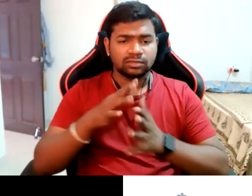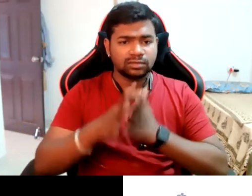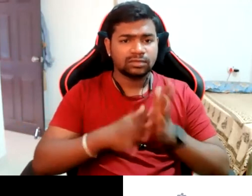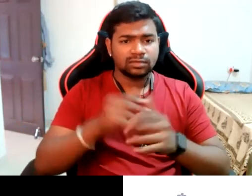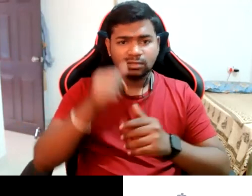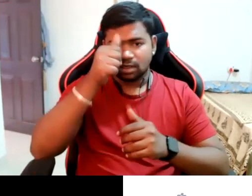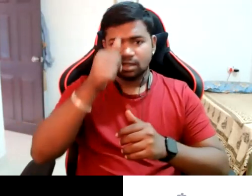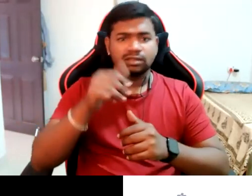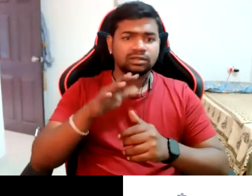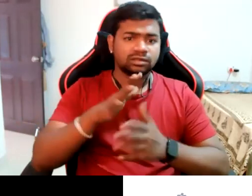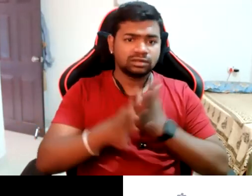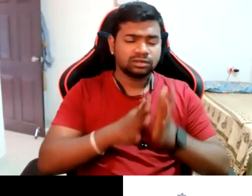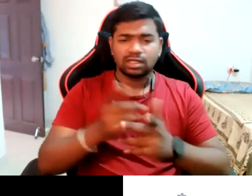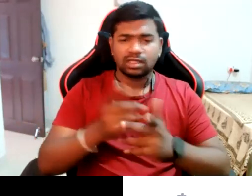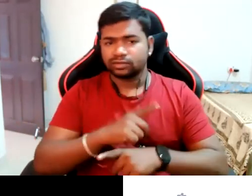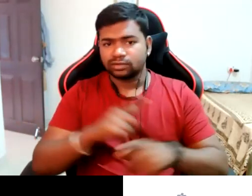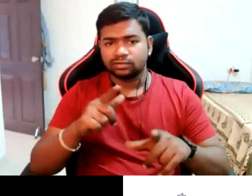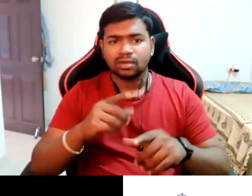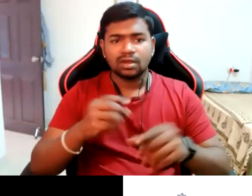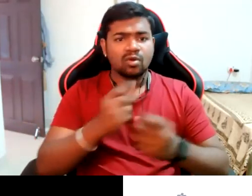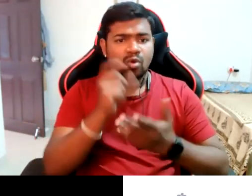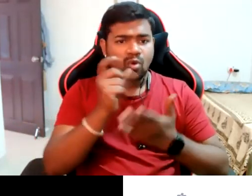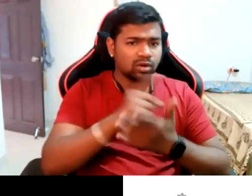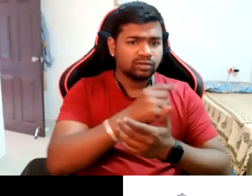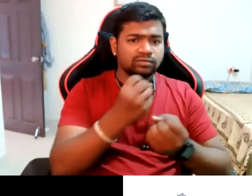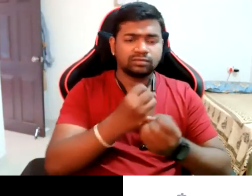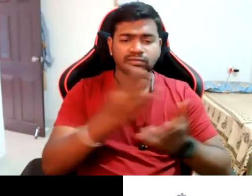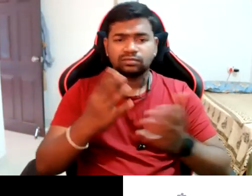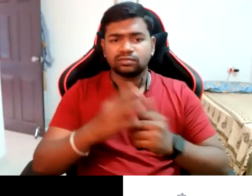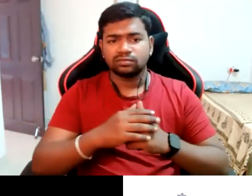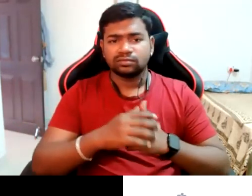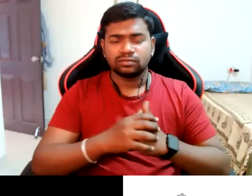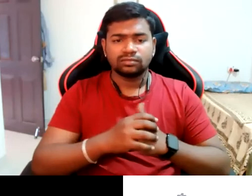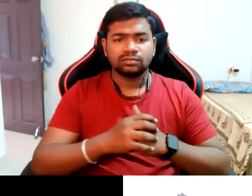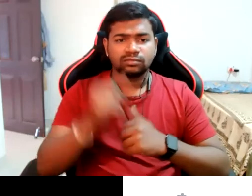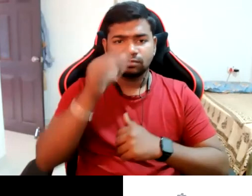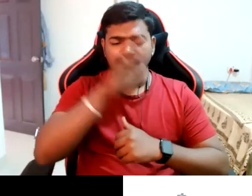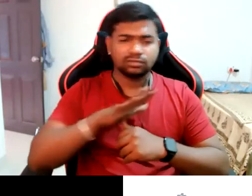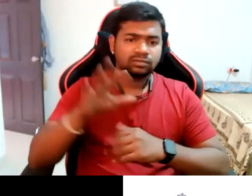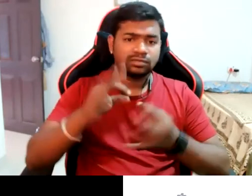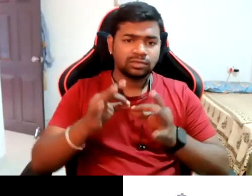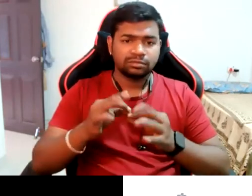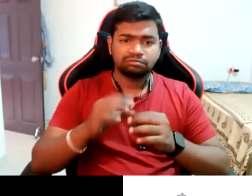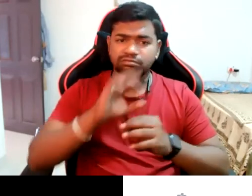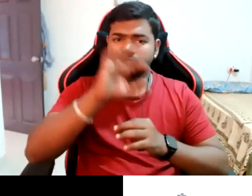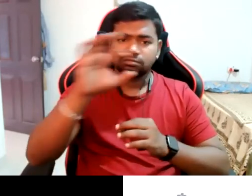but how many events, colleges or how many like some Contests and they have a interpreter?